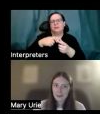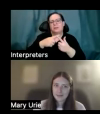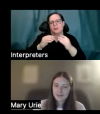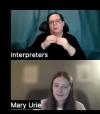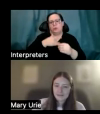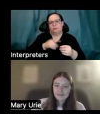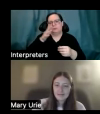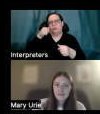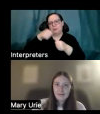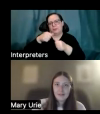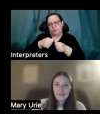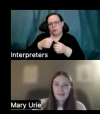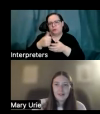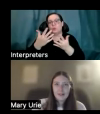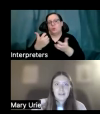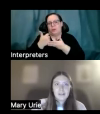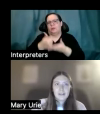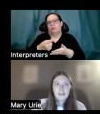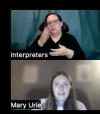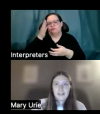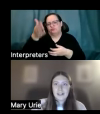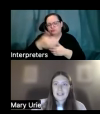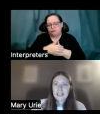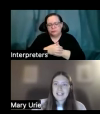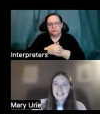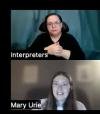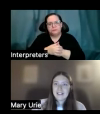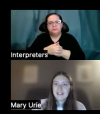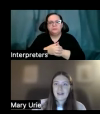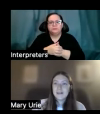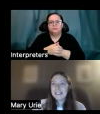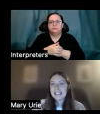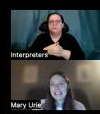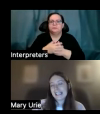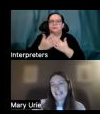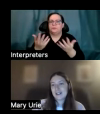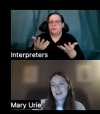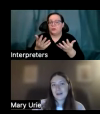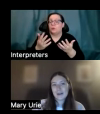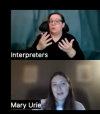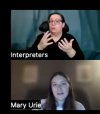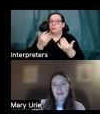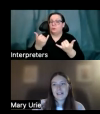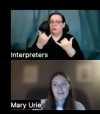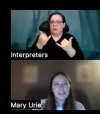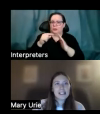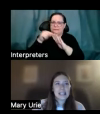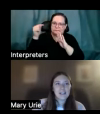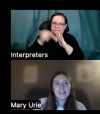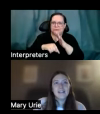you. Alright, so getting into the meat of the presentation,